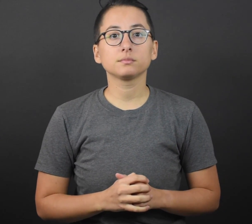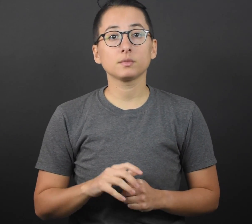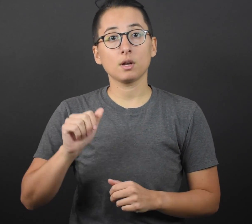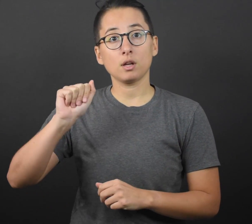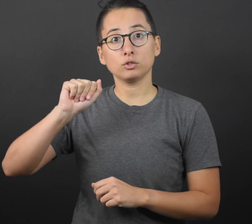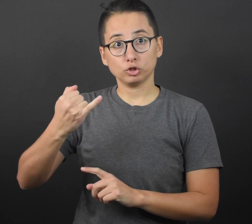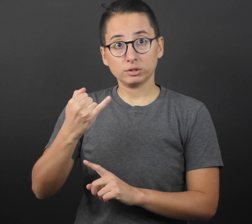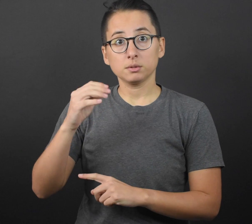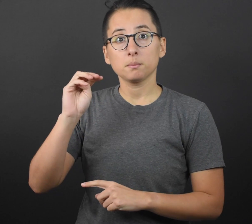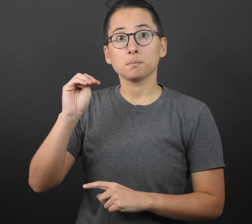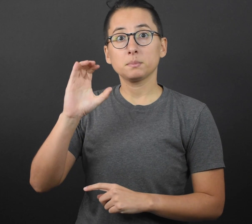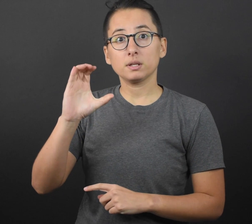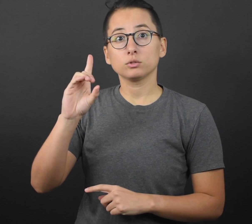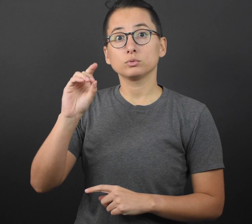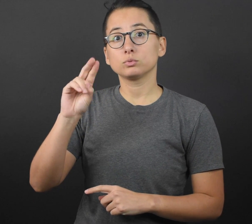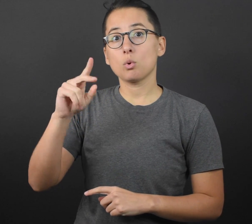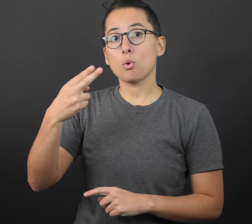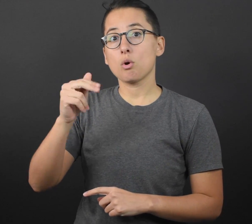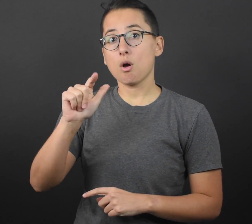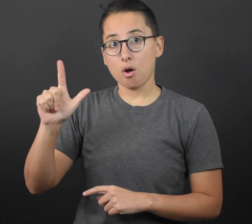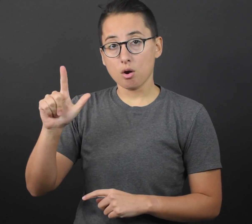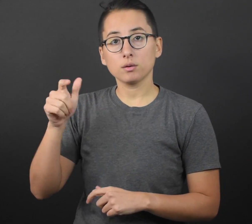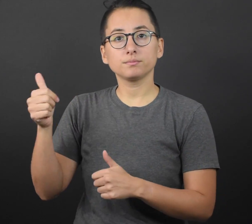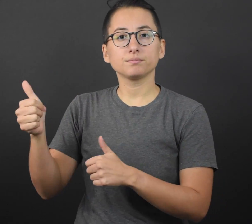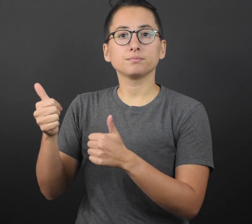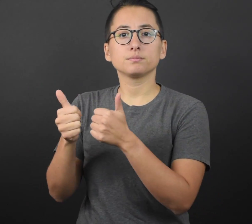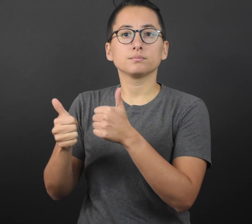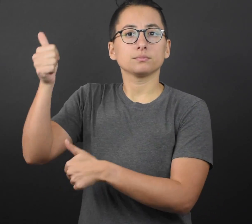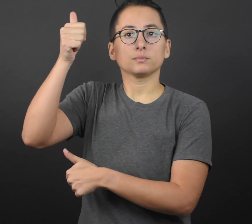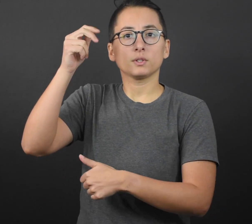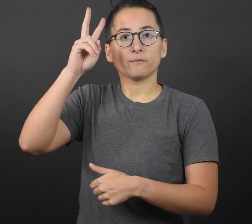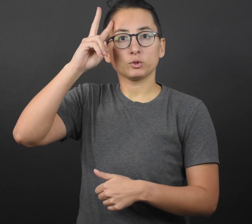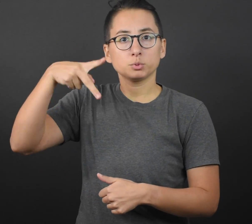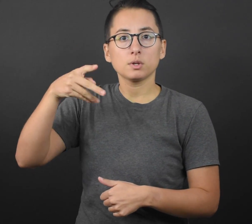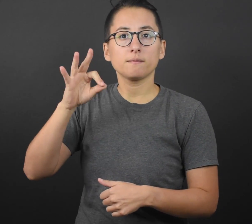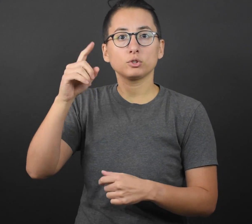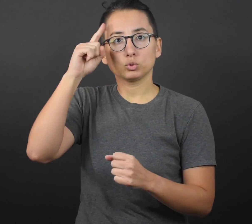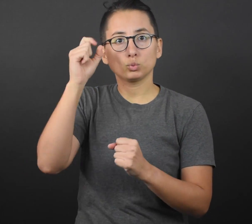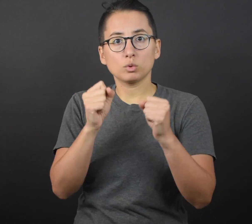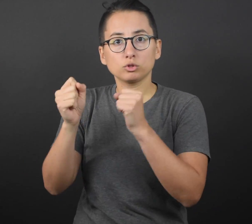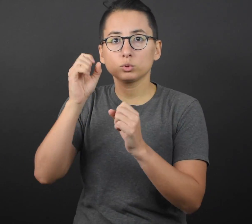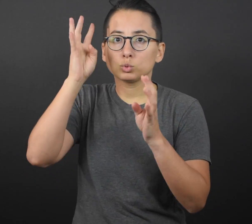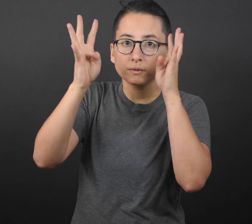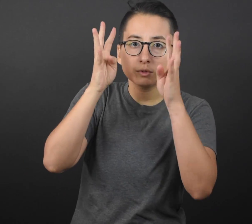“Our involvement stemmed from wanting to make sure people who didn’t have easy access to a vaccine